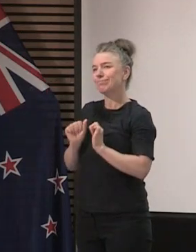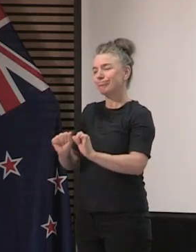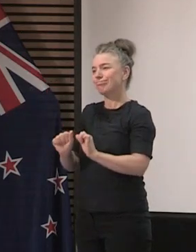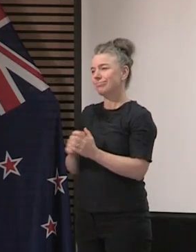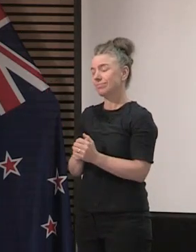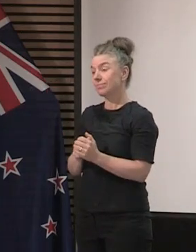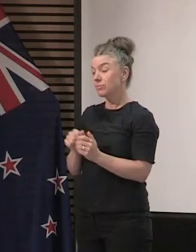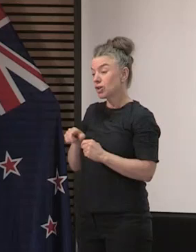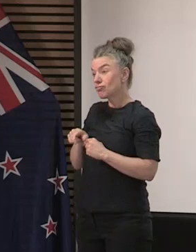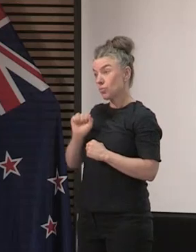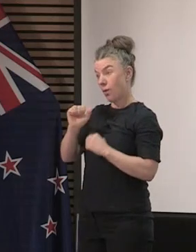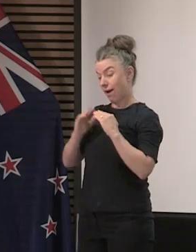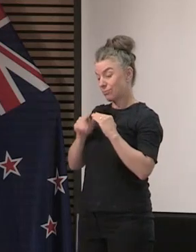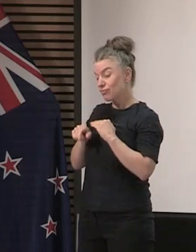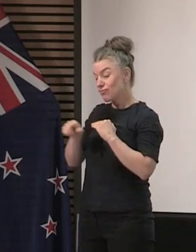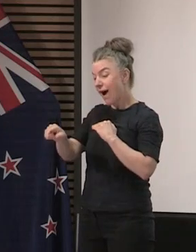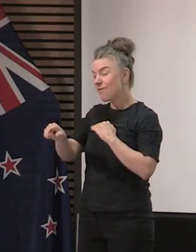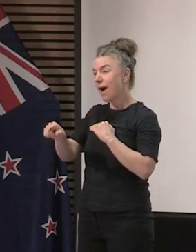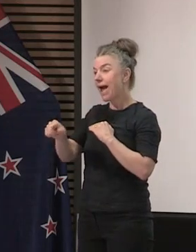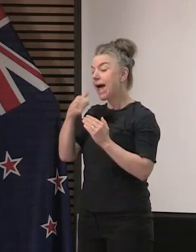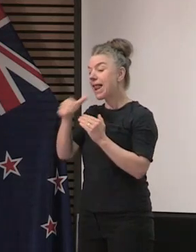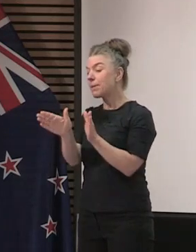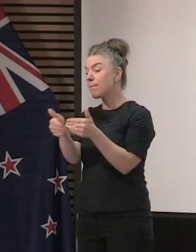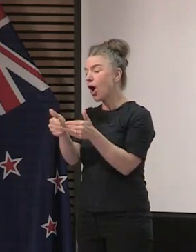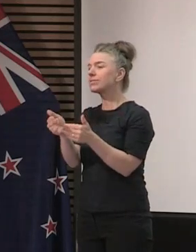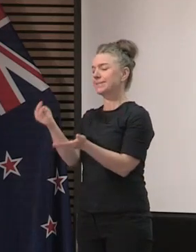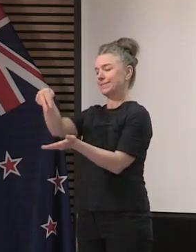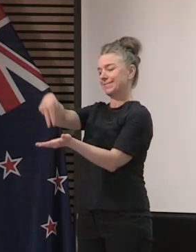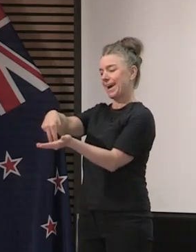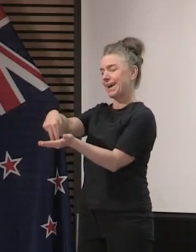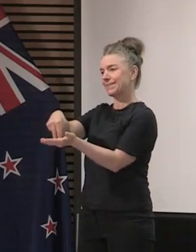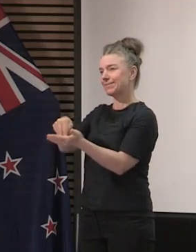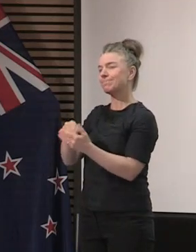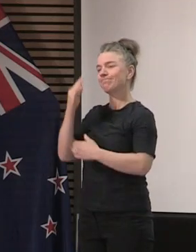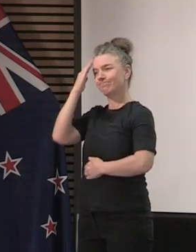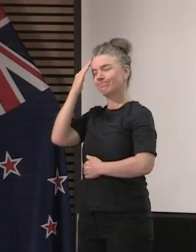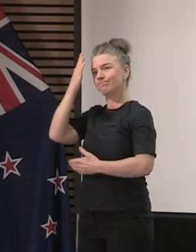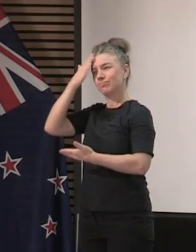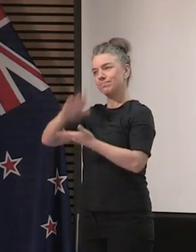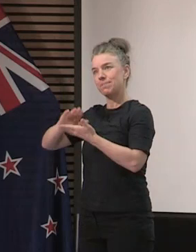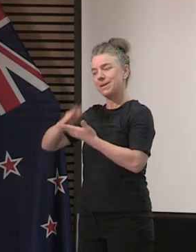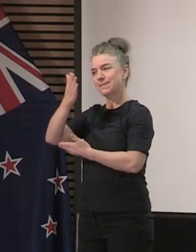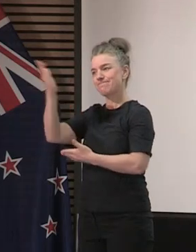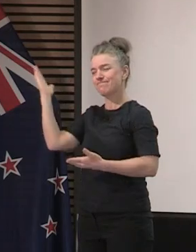service personnel by standing at the end of our driveways, near our letterboxes at 6:00am